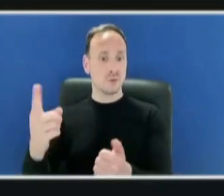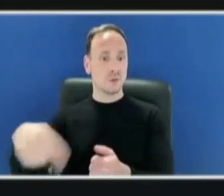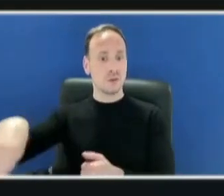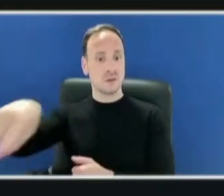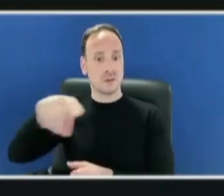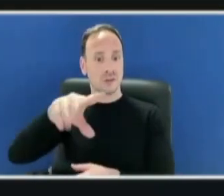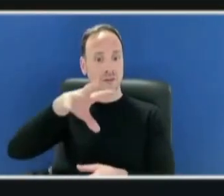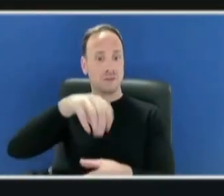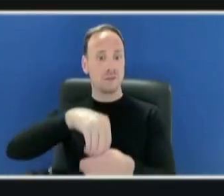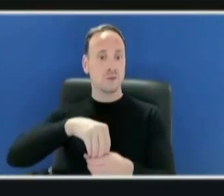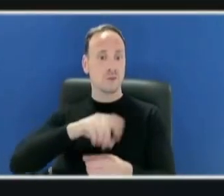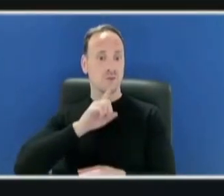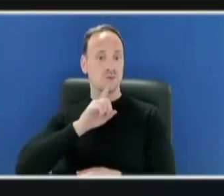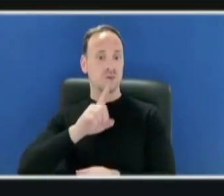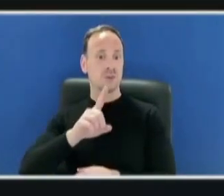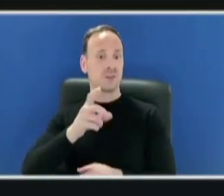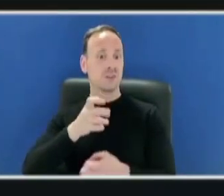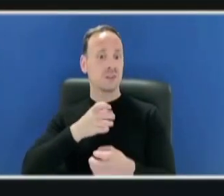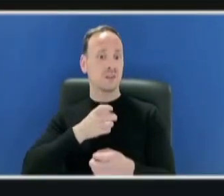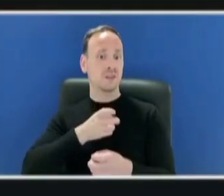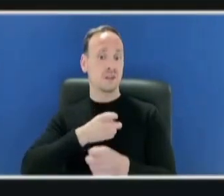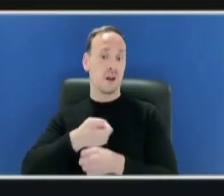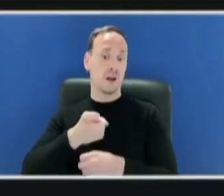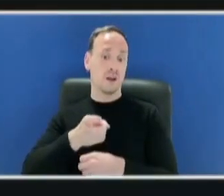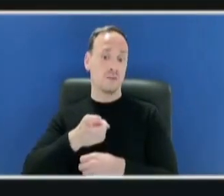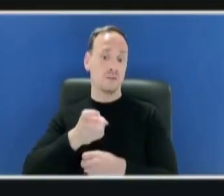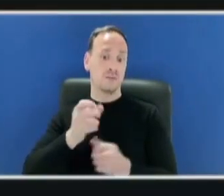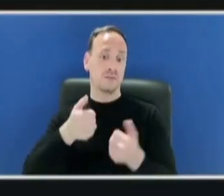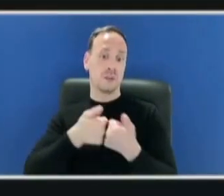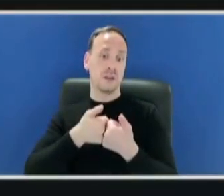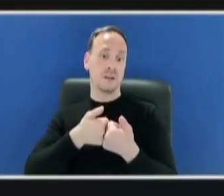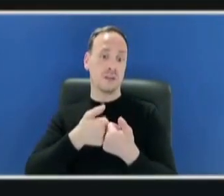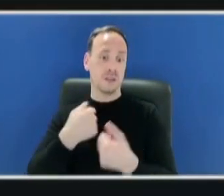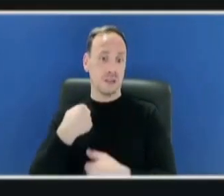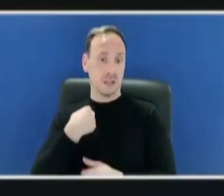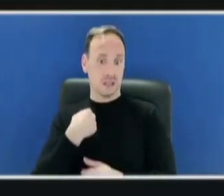a tough, a tough one and I have been an instruction specialist like I think